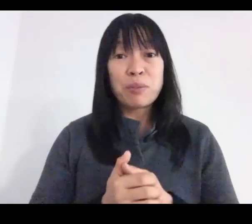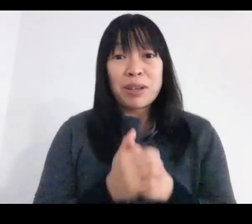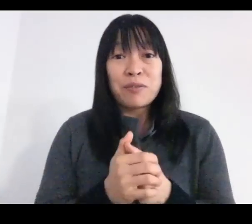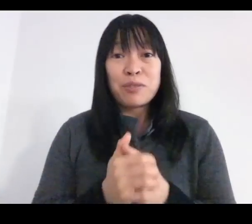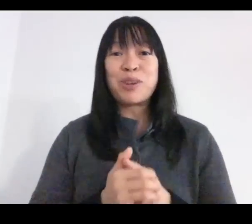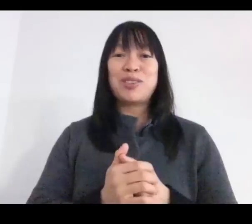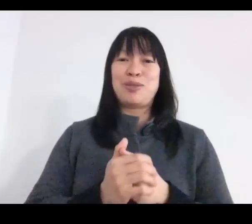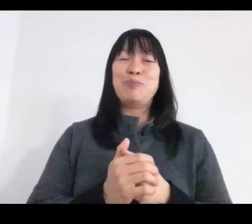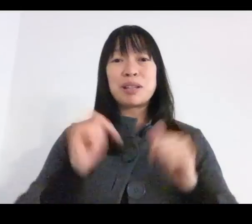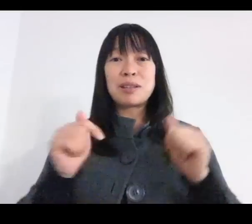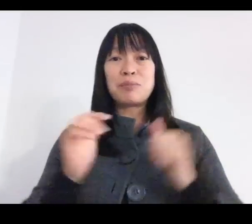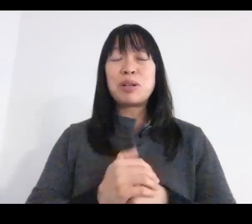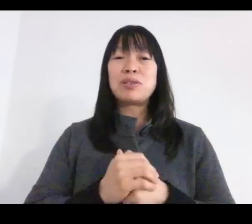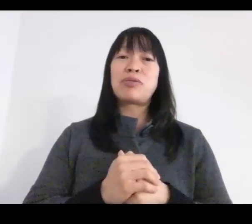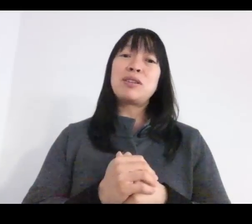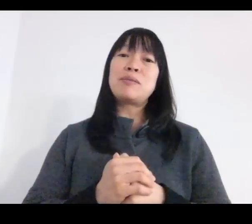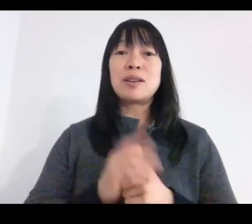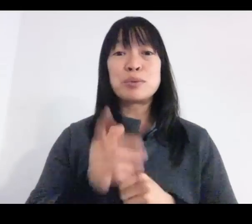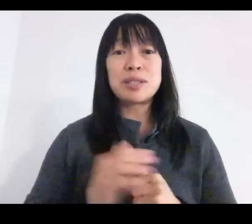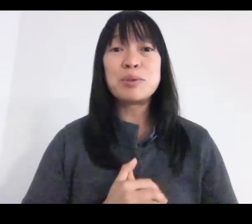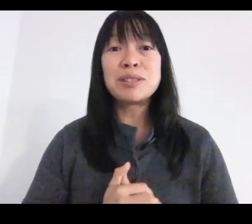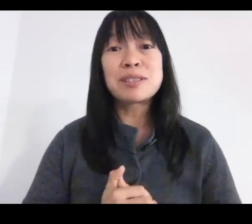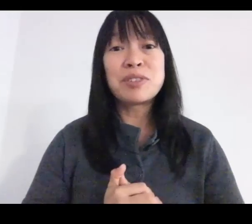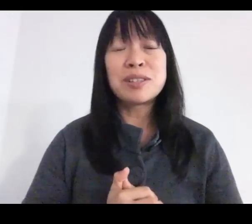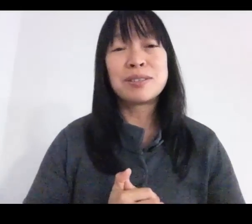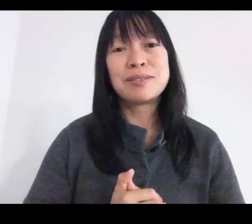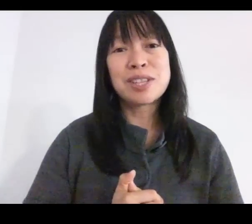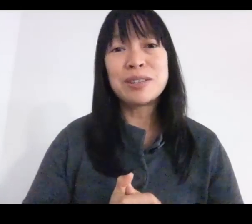from the comfort of my own home, click the link below this video. I will see you on the next video - Ciao.